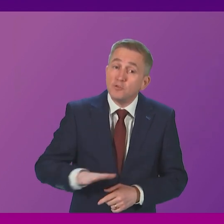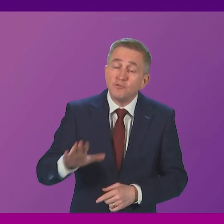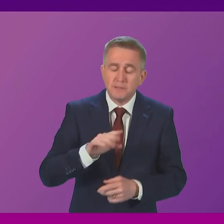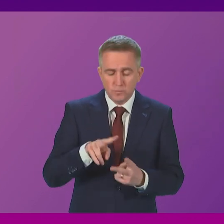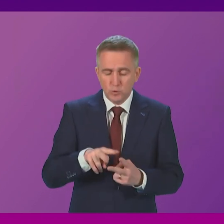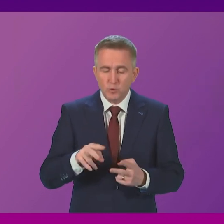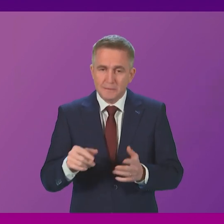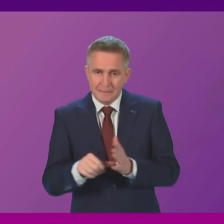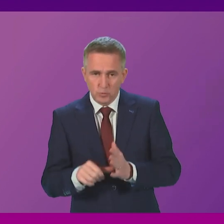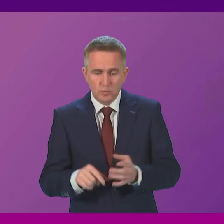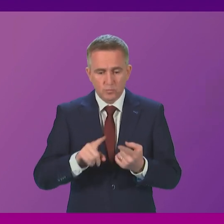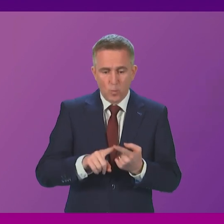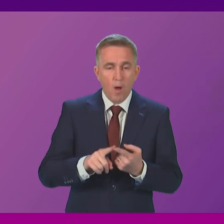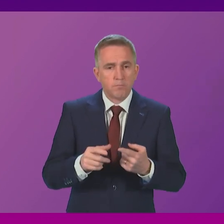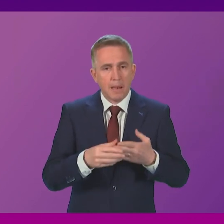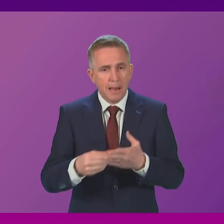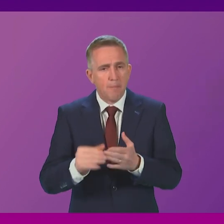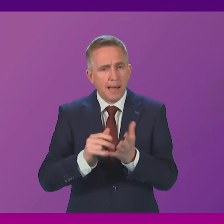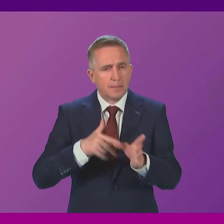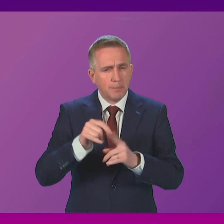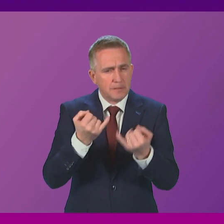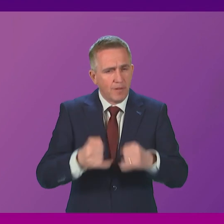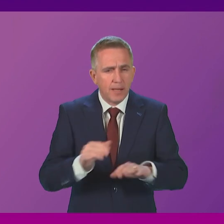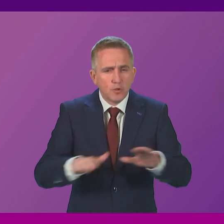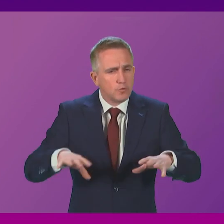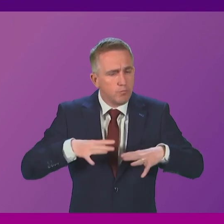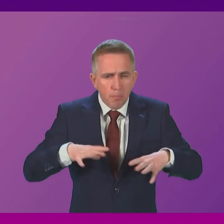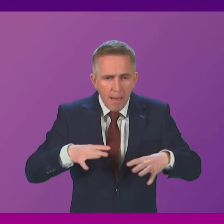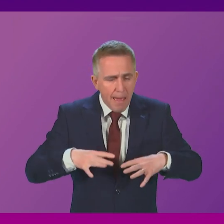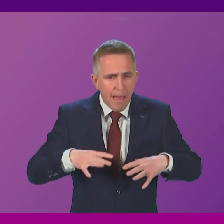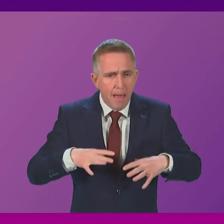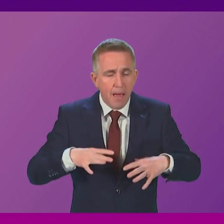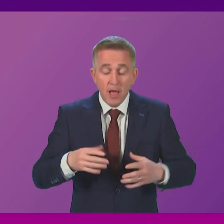about by the current SNP Administration’s failure to prepare, and a cost of living crisis